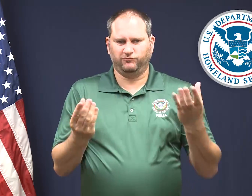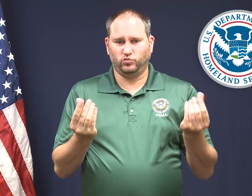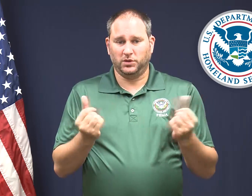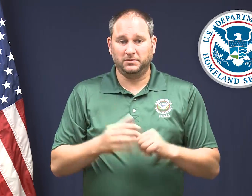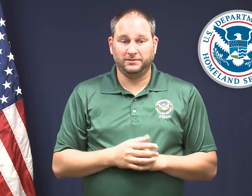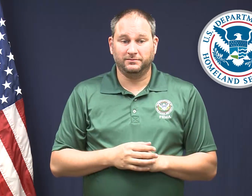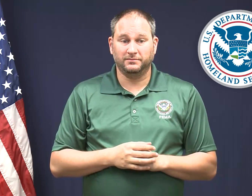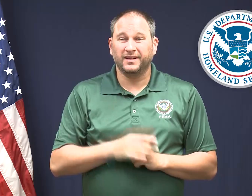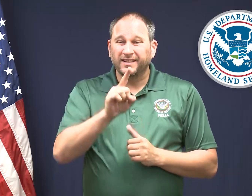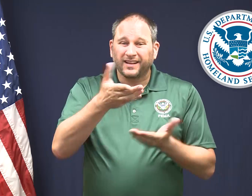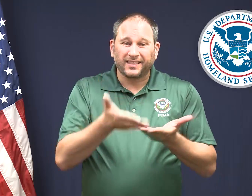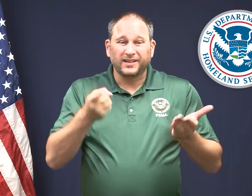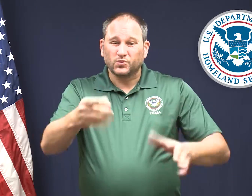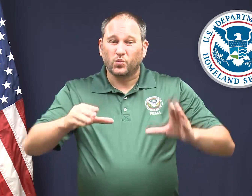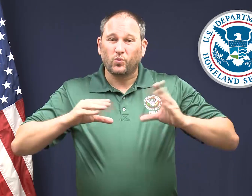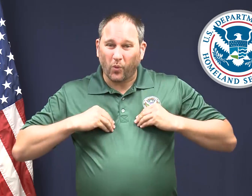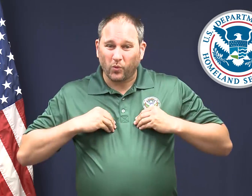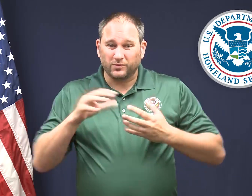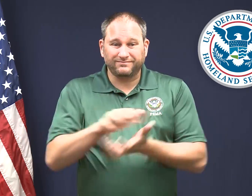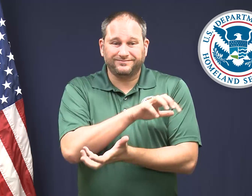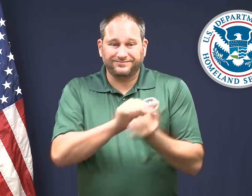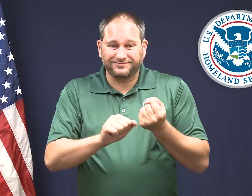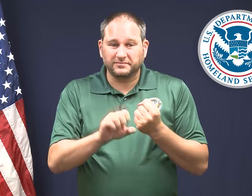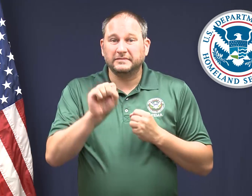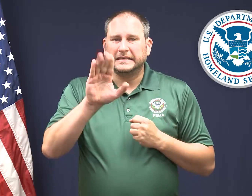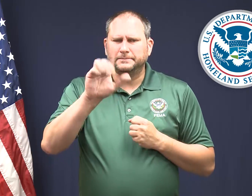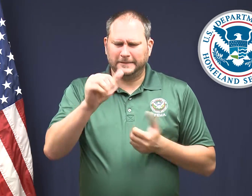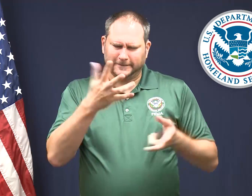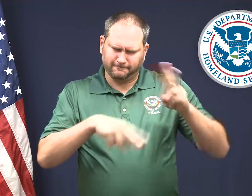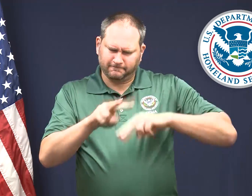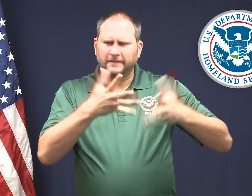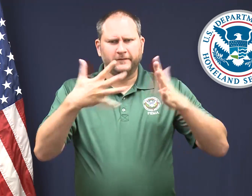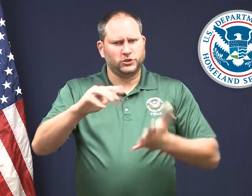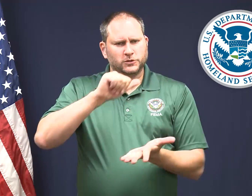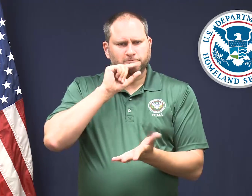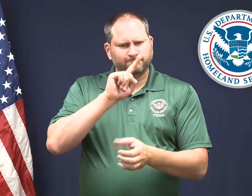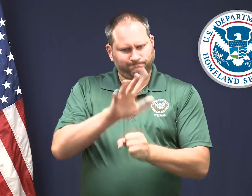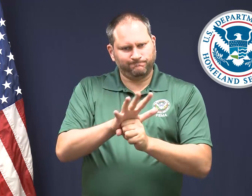to your private and personal property that has been verified by SBA.